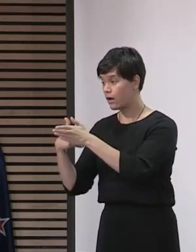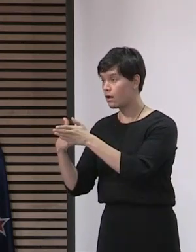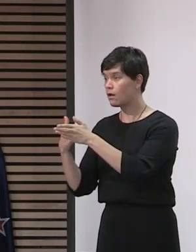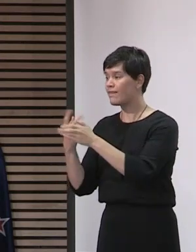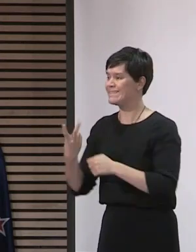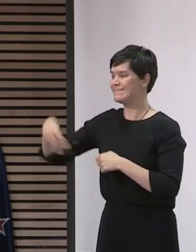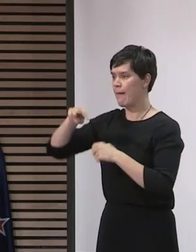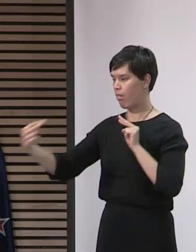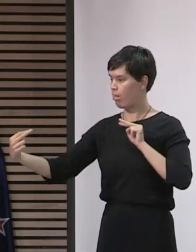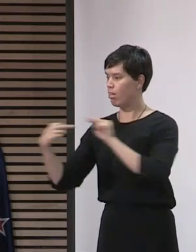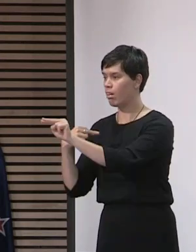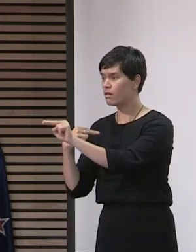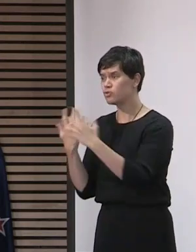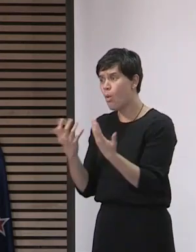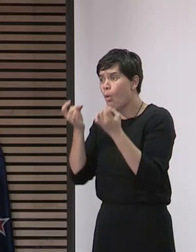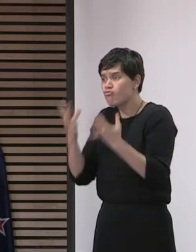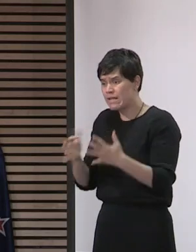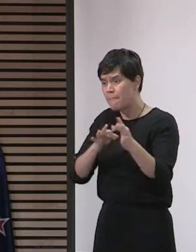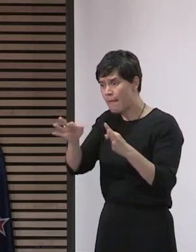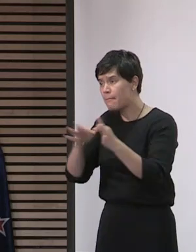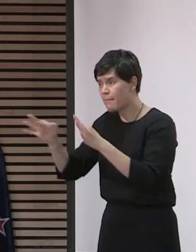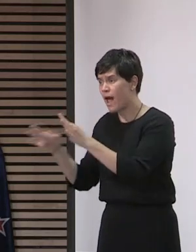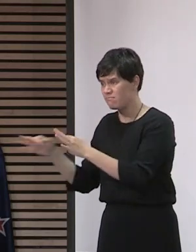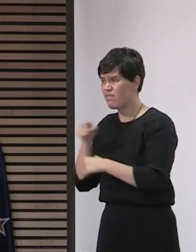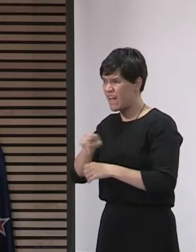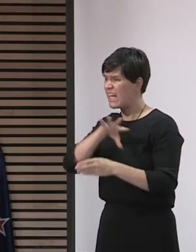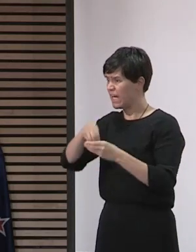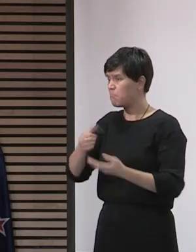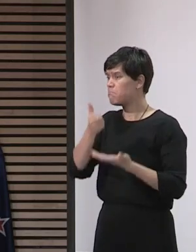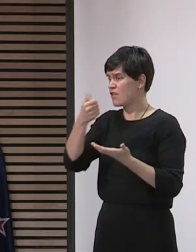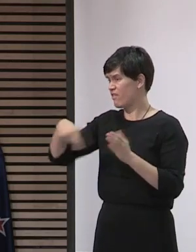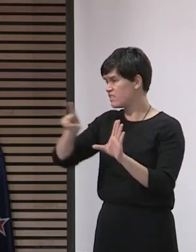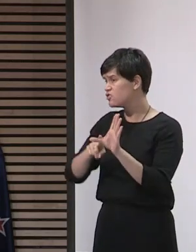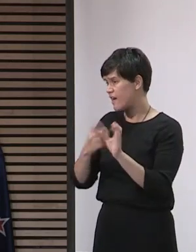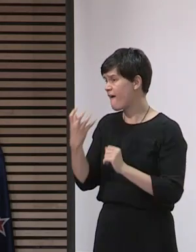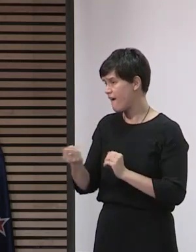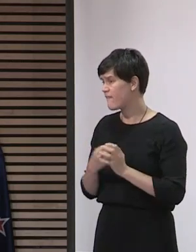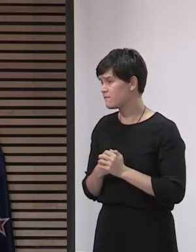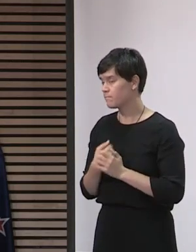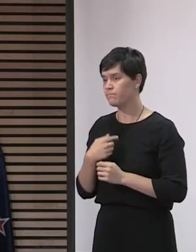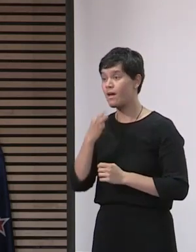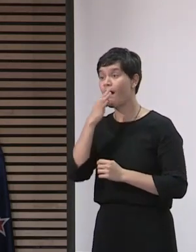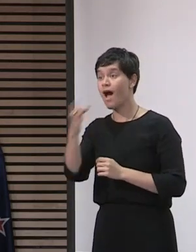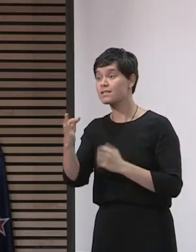double-laning and bringing in the ability for cycle- and walkways - we actually already identified. So that's been a